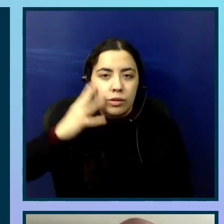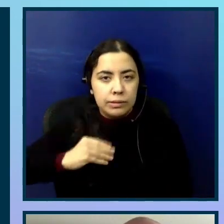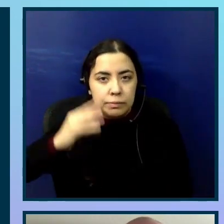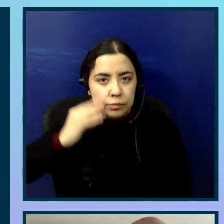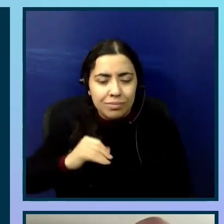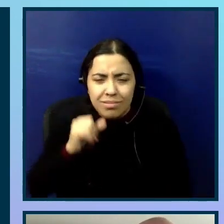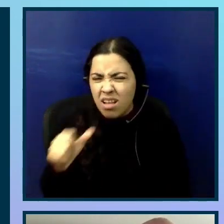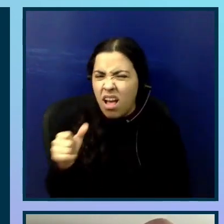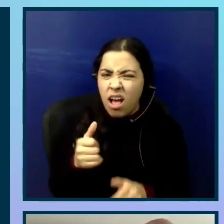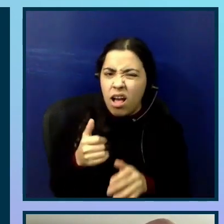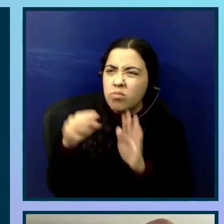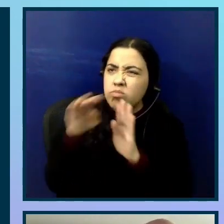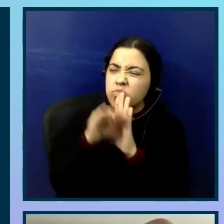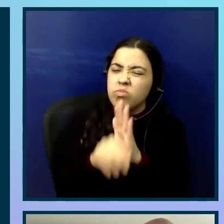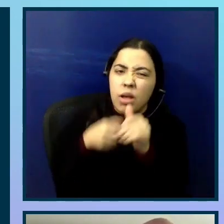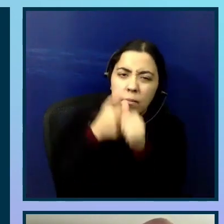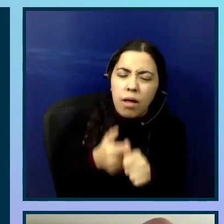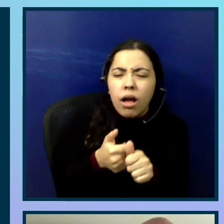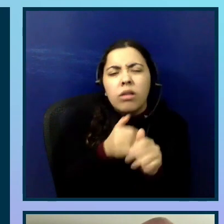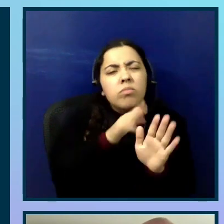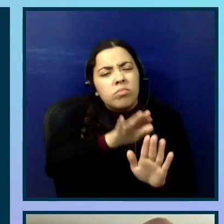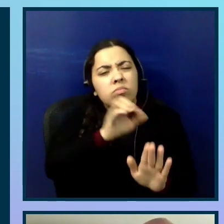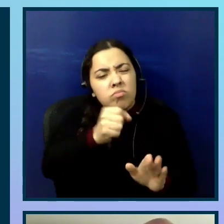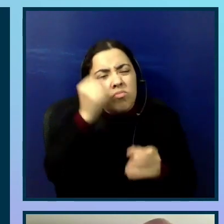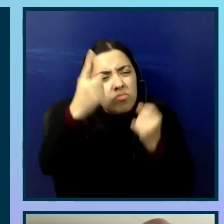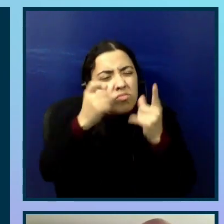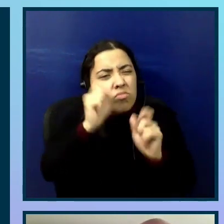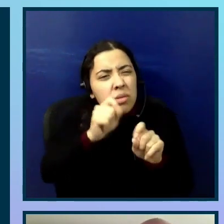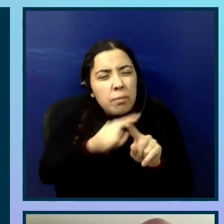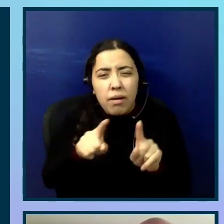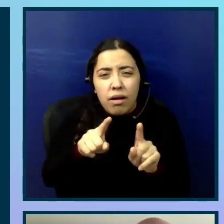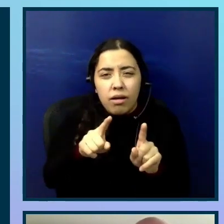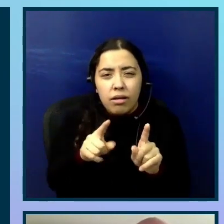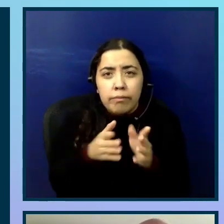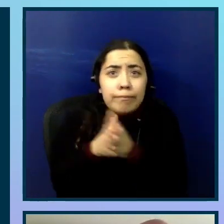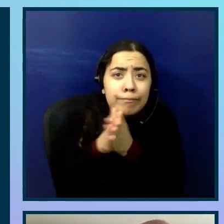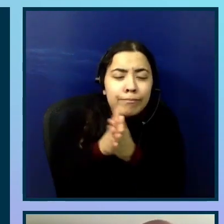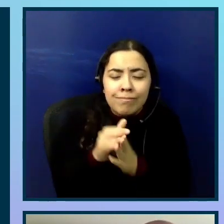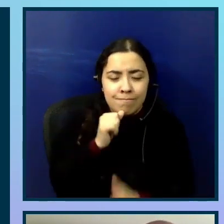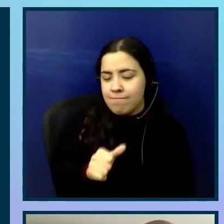Compliance, full of sensible stuff, but that's not it. Accessibility sort of became a legal problem